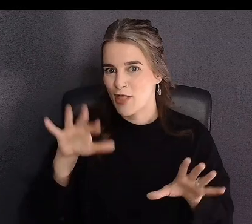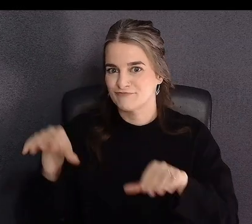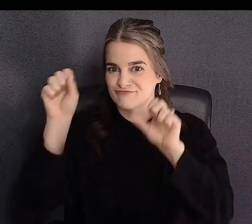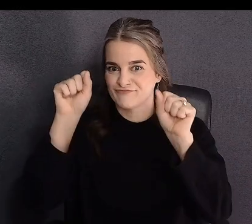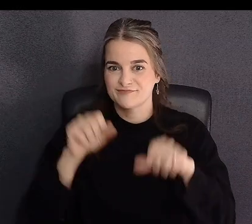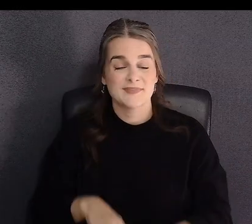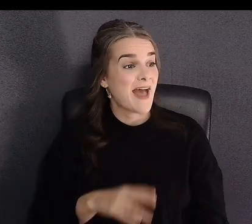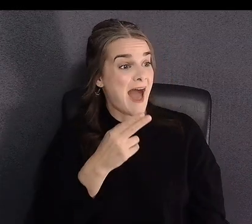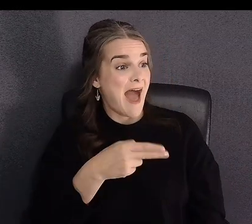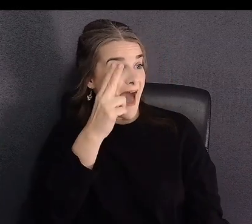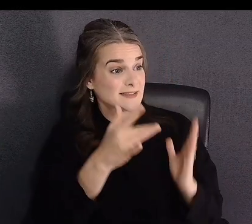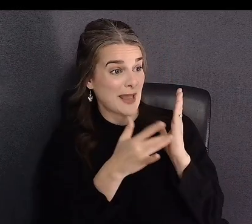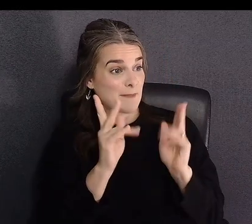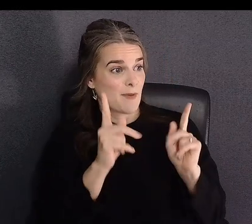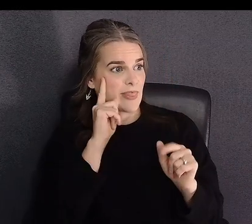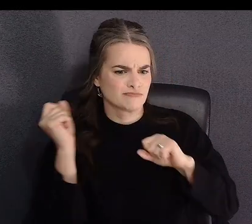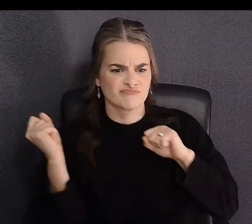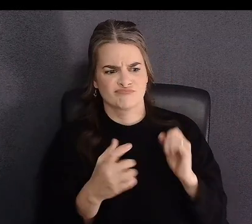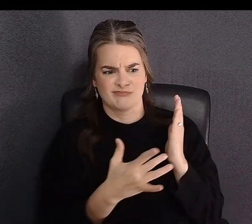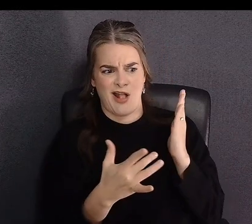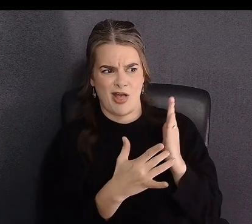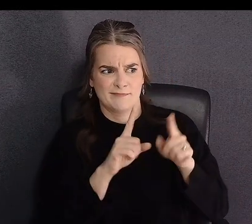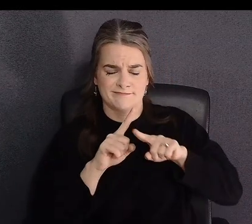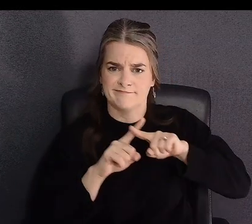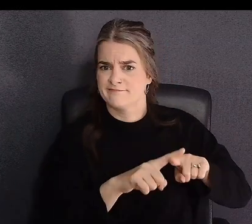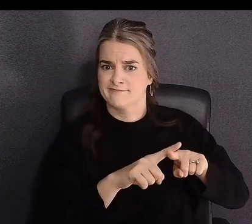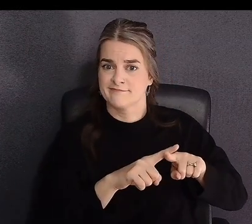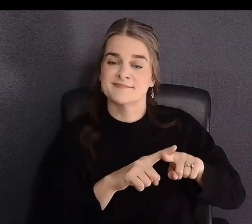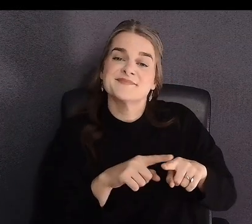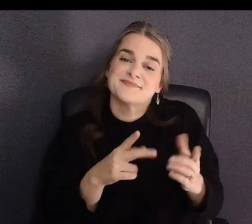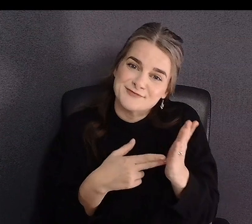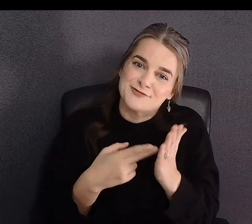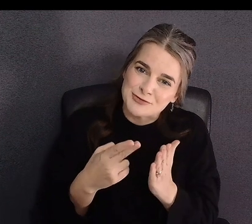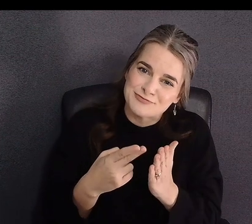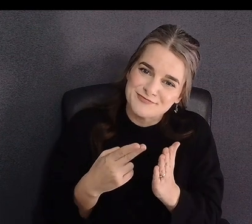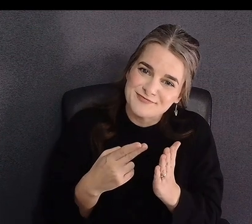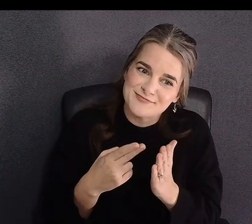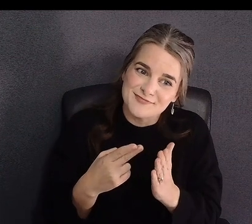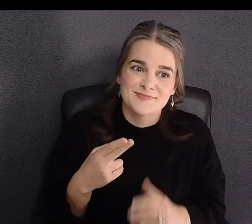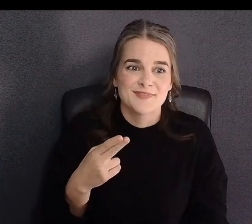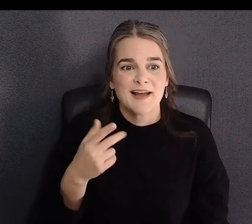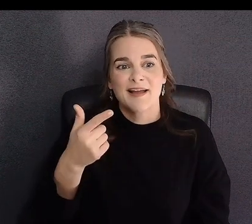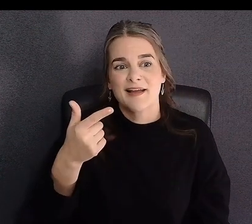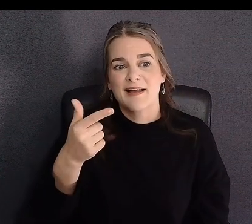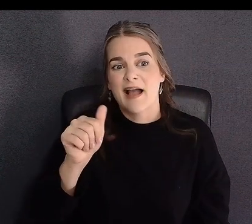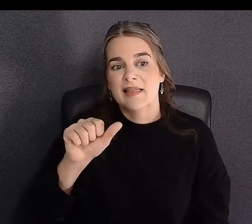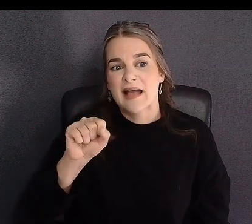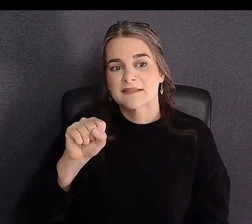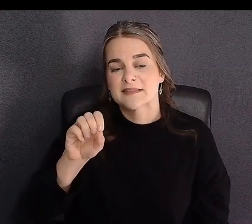most people think it's more technology-based, and it's true. Glassouse is a great option if you